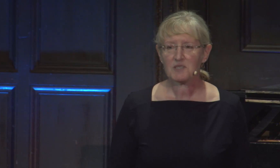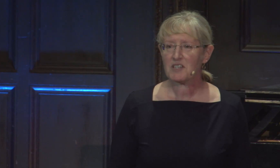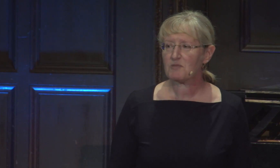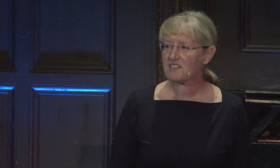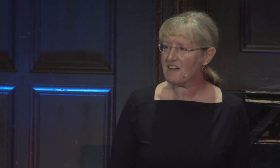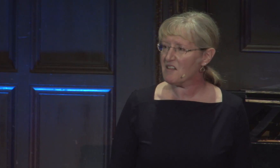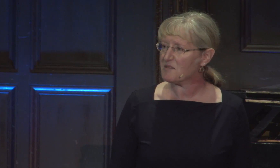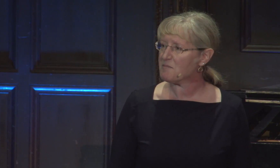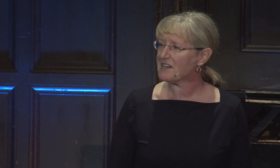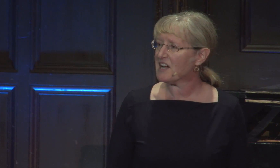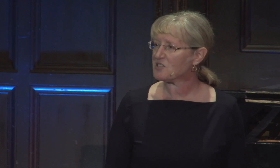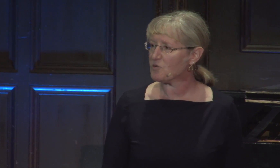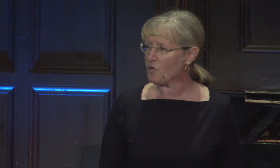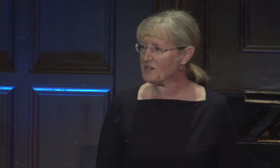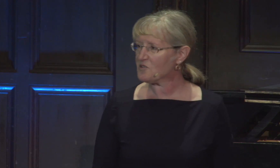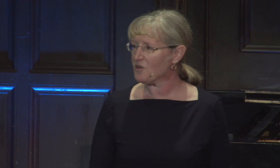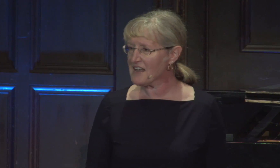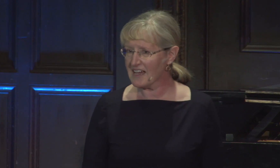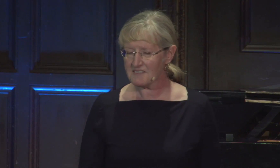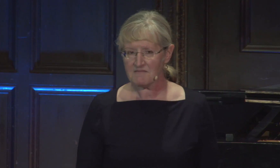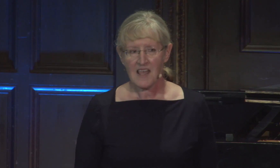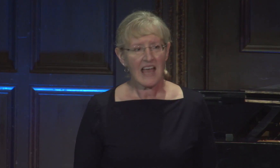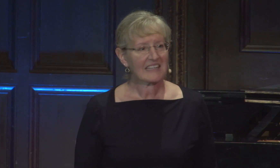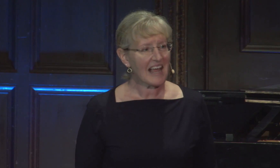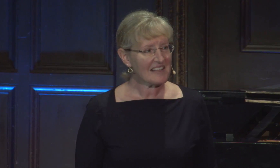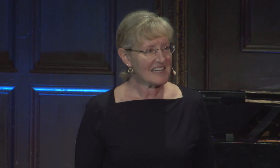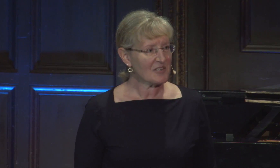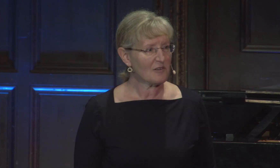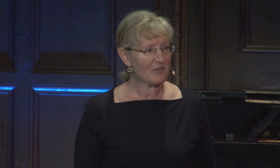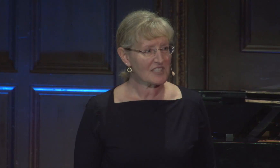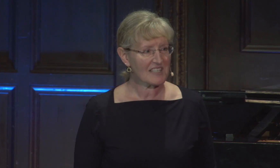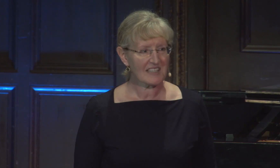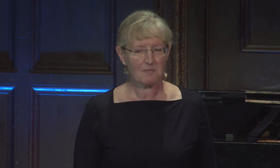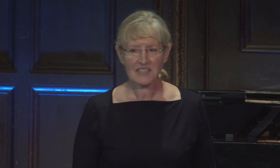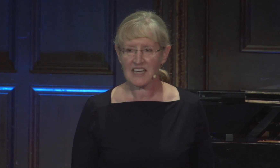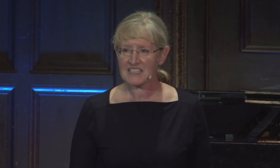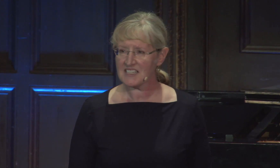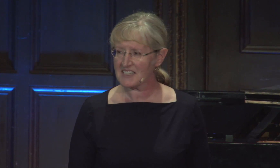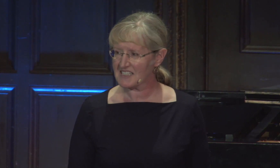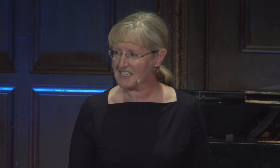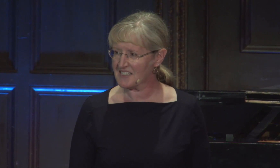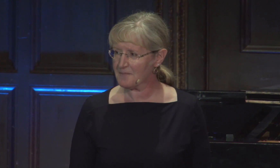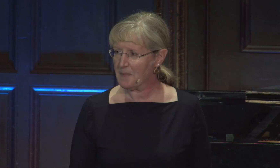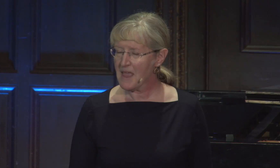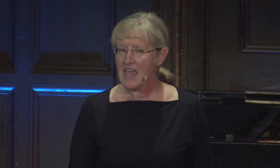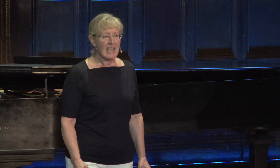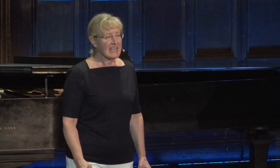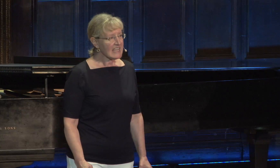Cued Speech was developed by Dr. Orin Cornett at Gallaudet University in the mid 1960s.